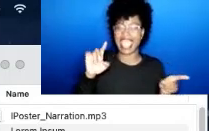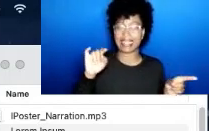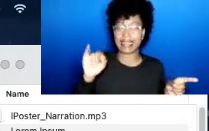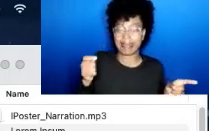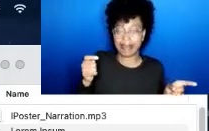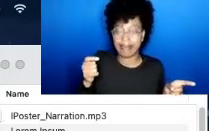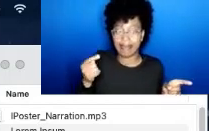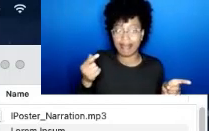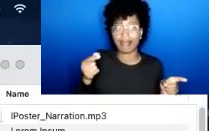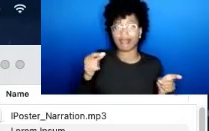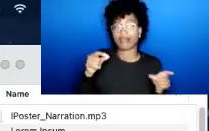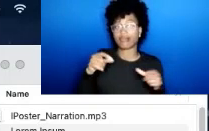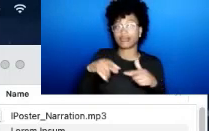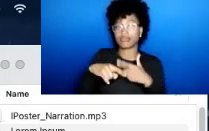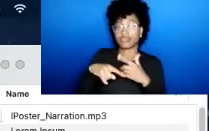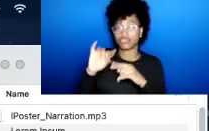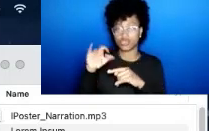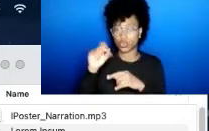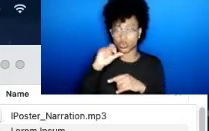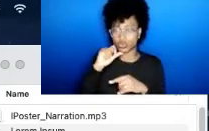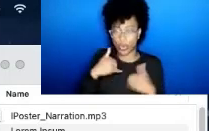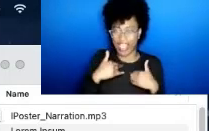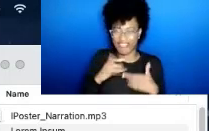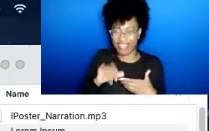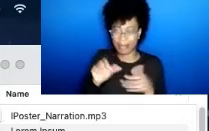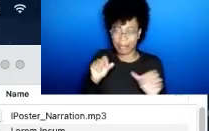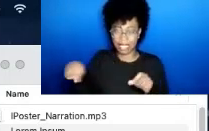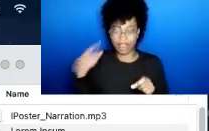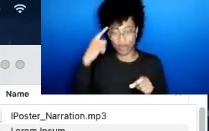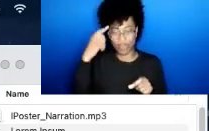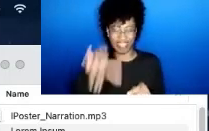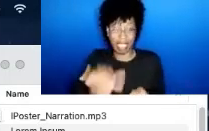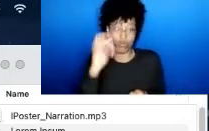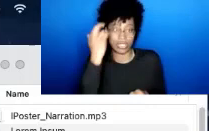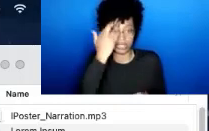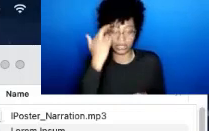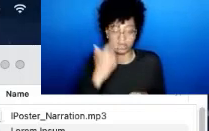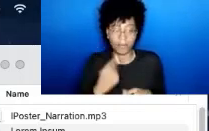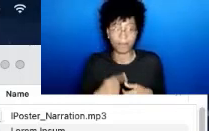07:04:27 Let me close this one here. And just open here.